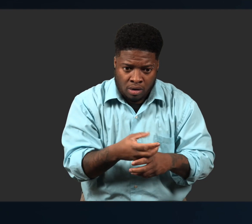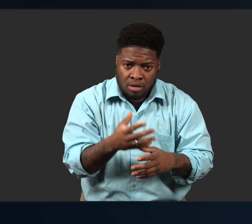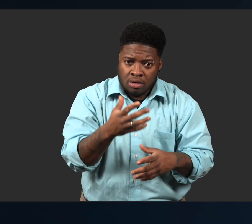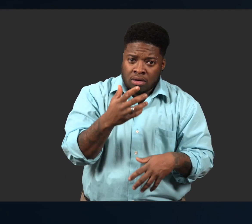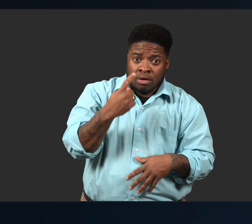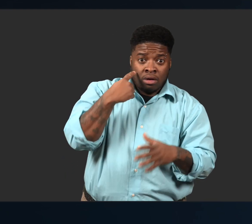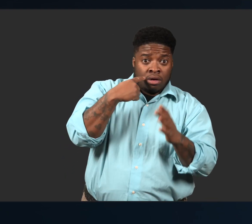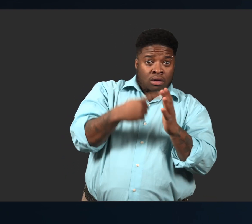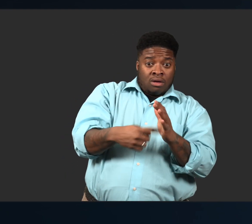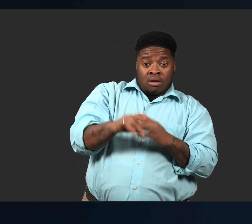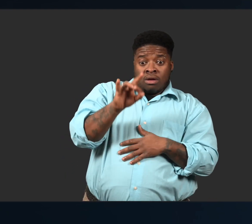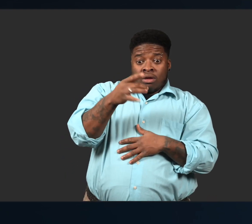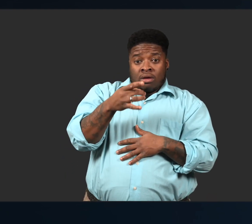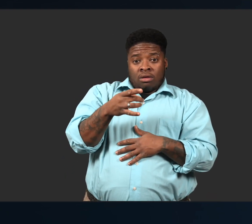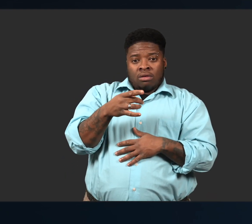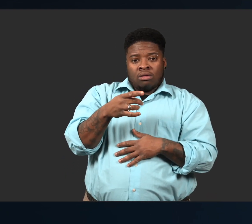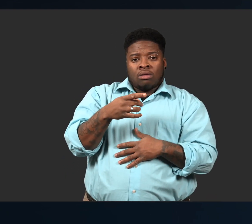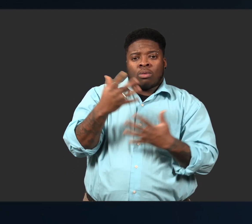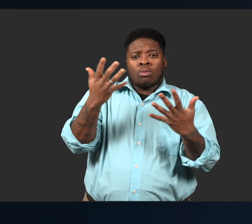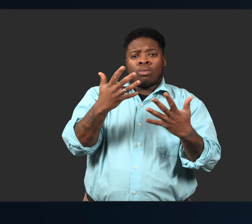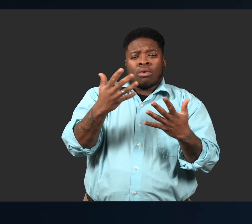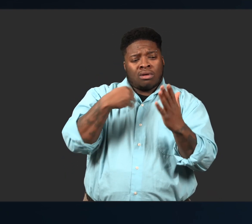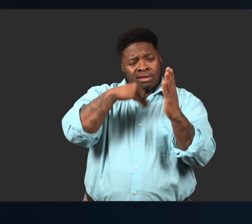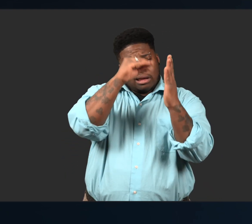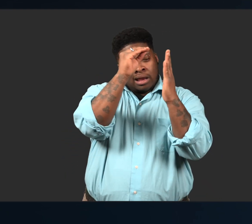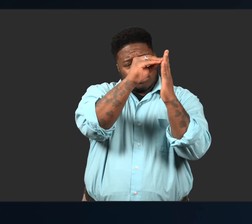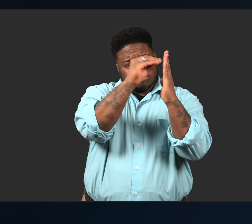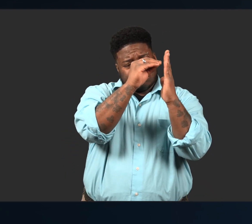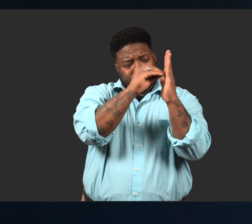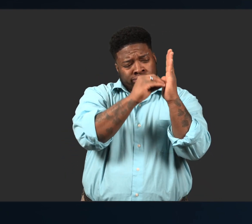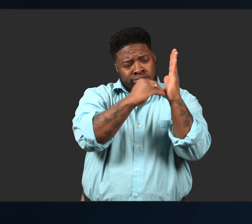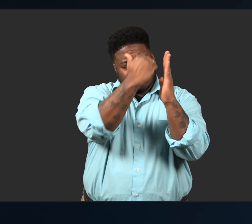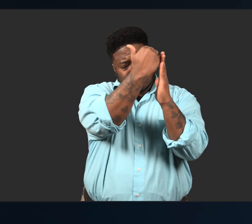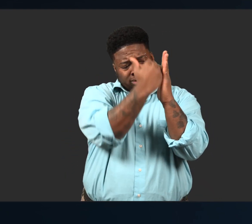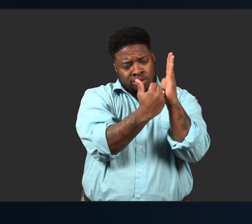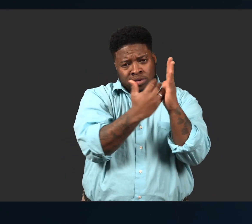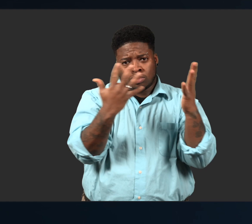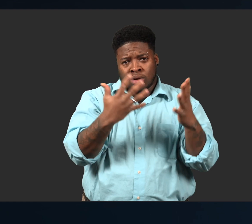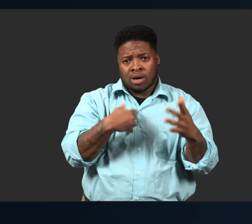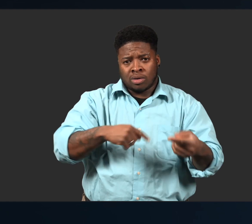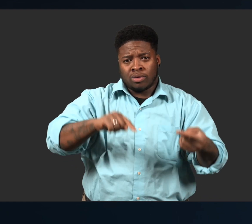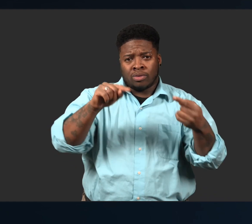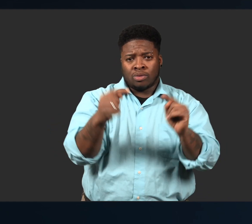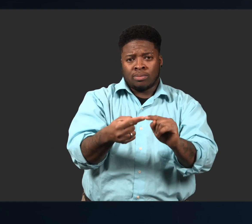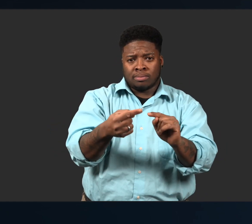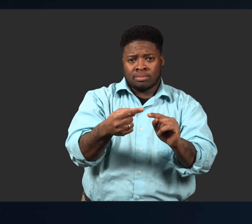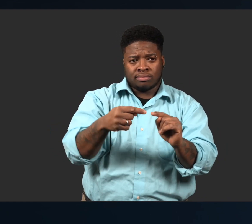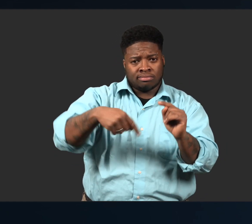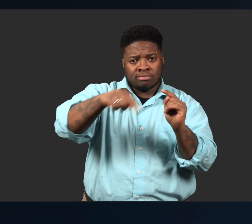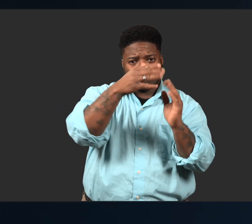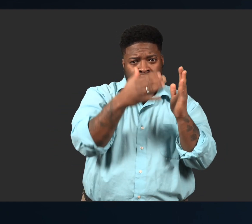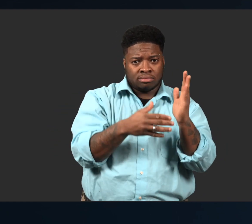hit them, hard. Step 8 involves making a list of everyone the addict has harmed, and